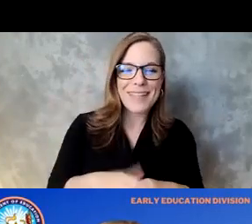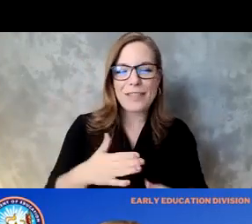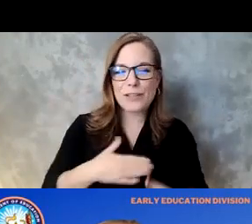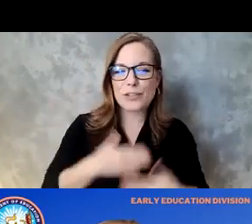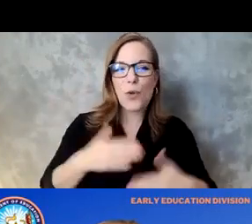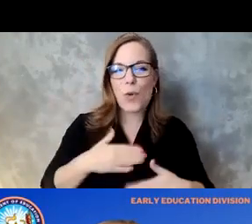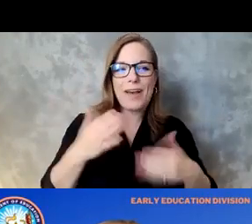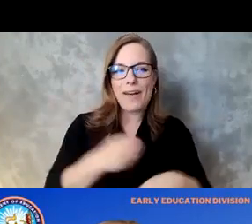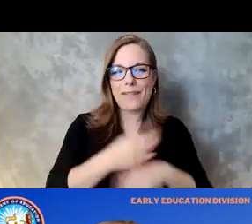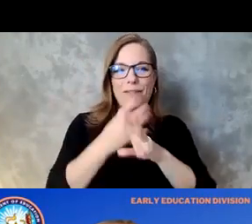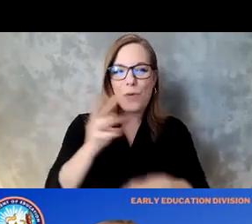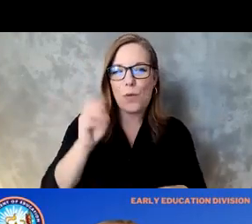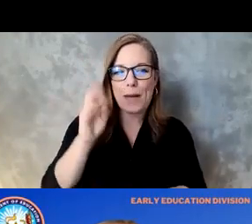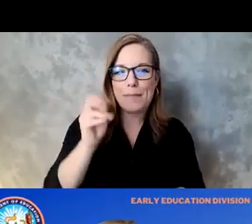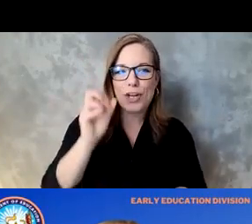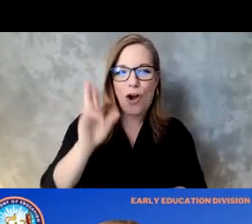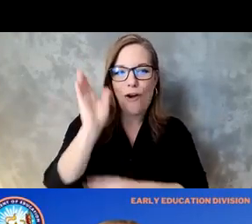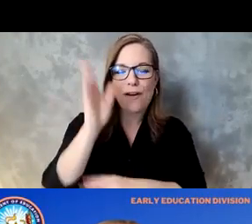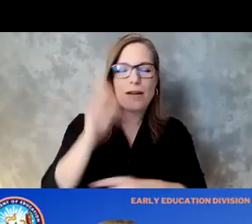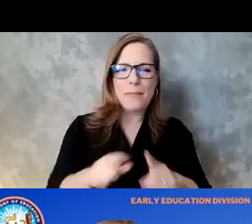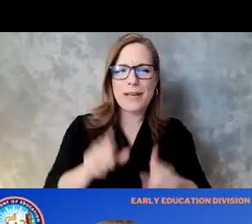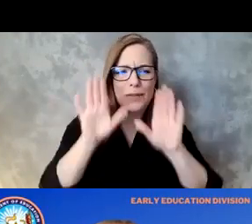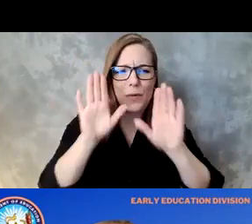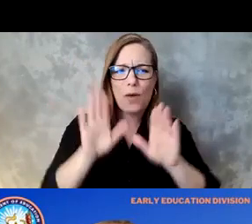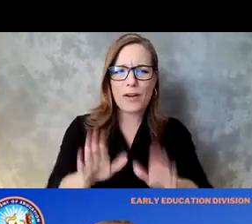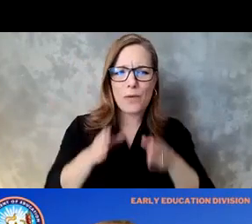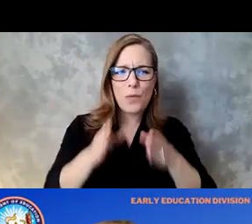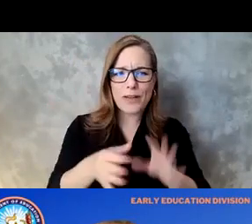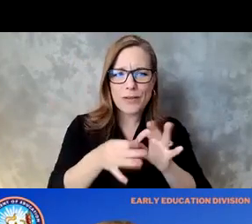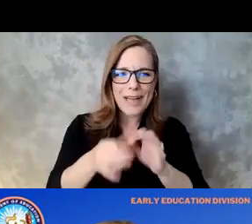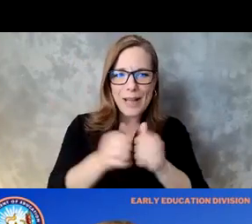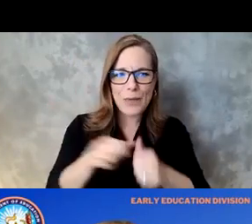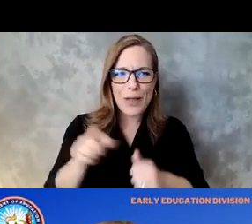great way to be able to connect with all of you so thank you all for bearing with us as